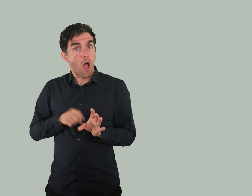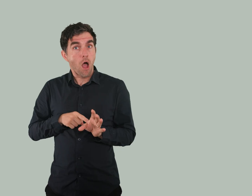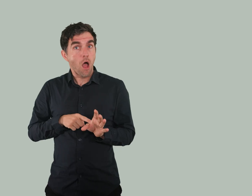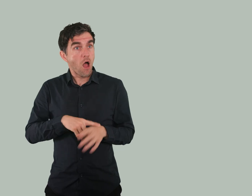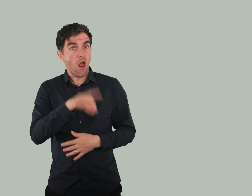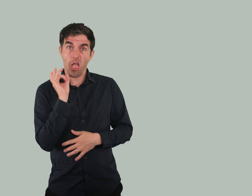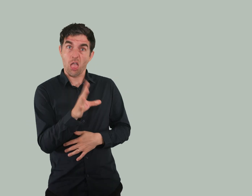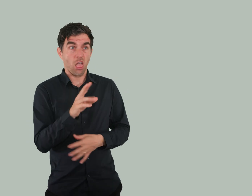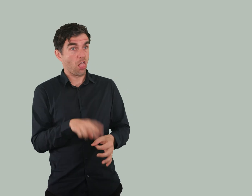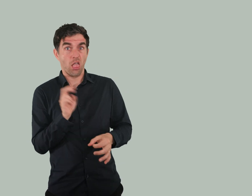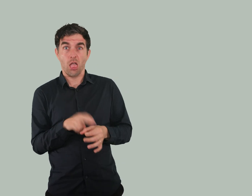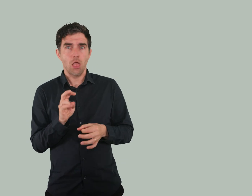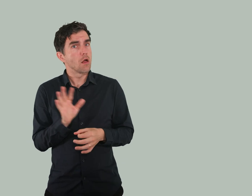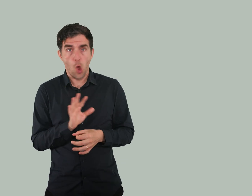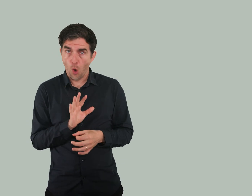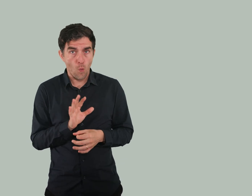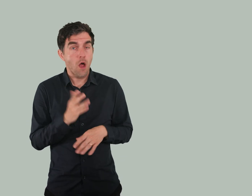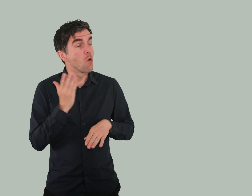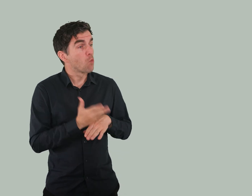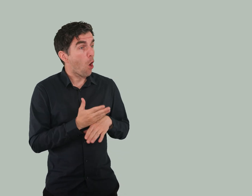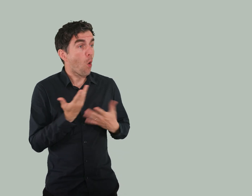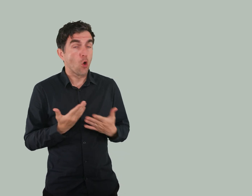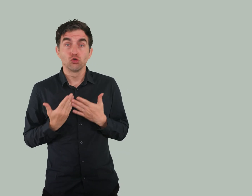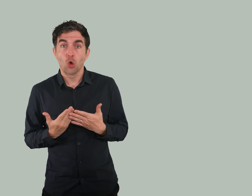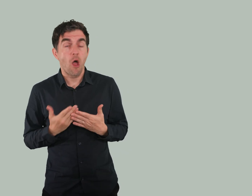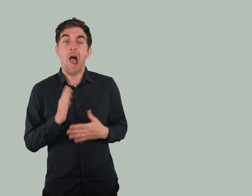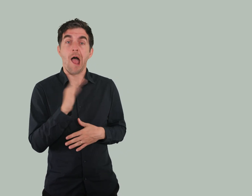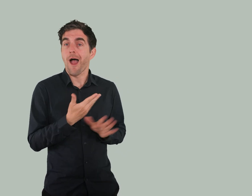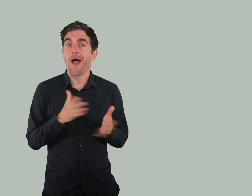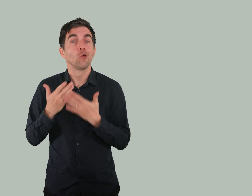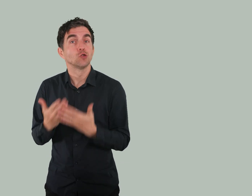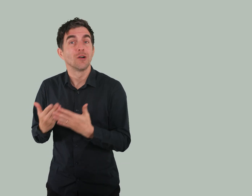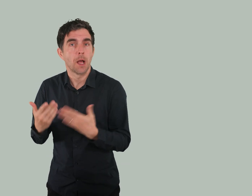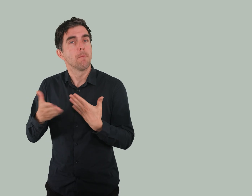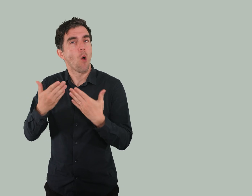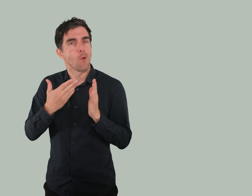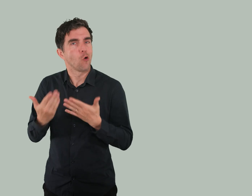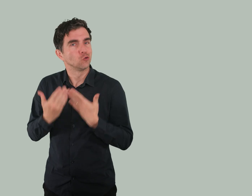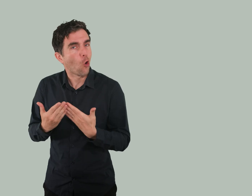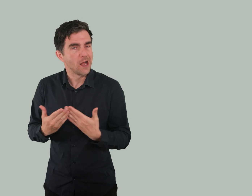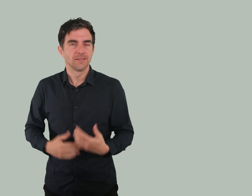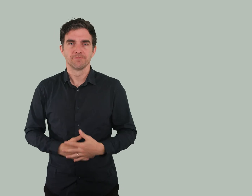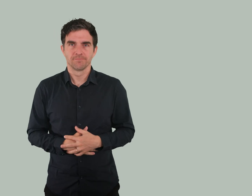Young people have not dropped out. They have shifted from work to study.